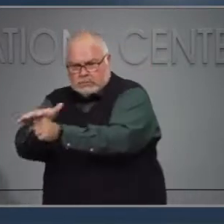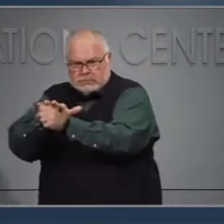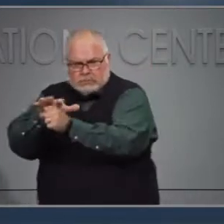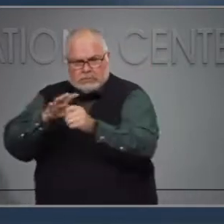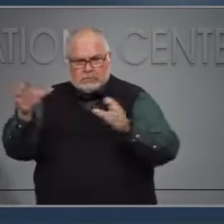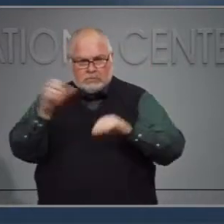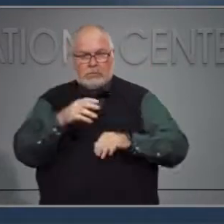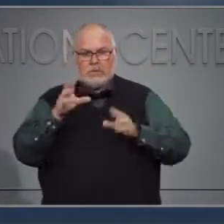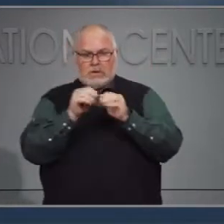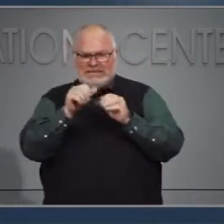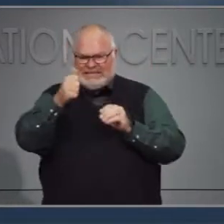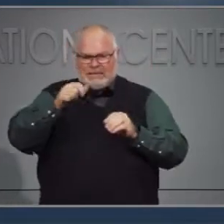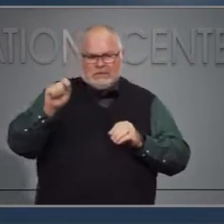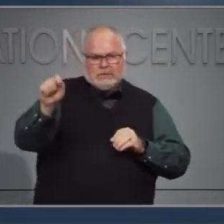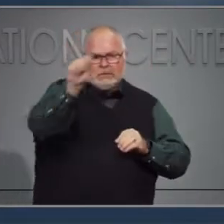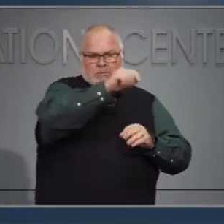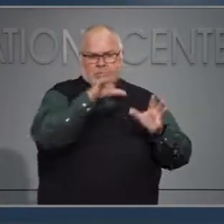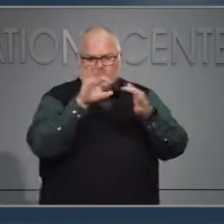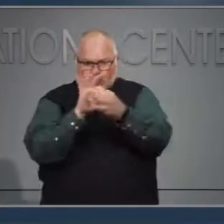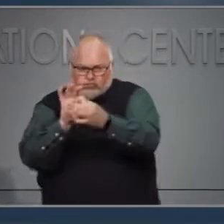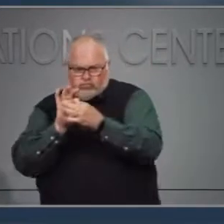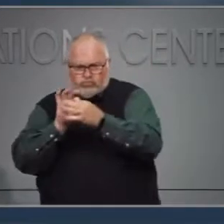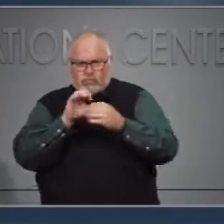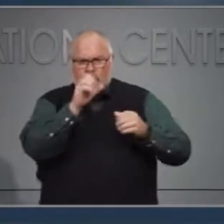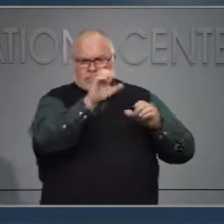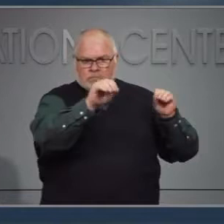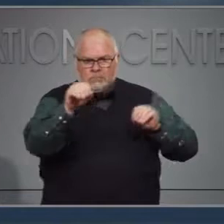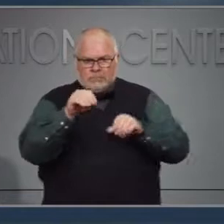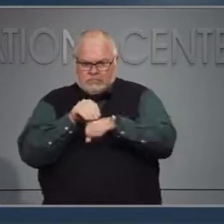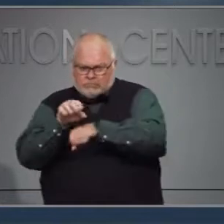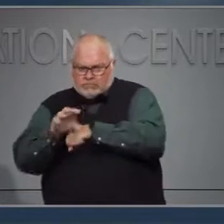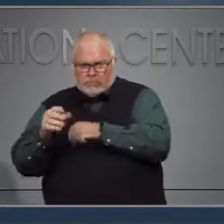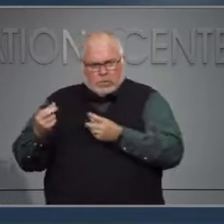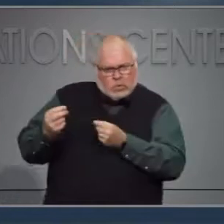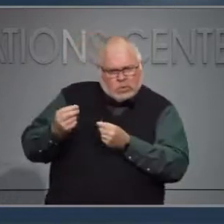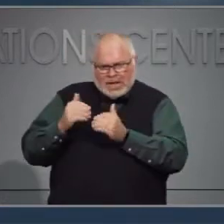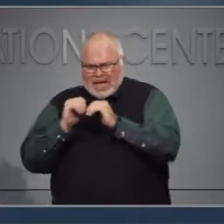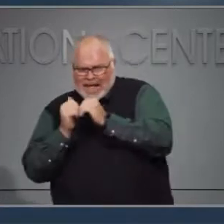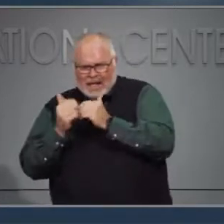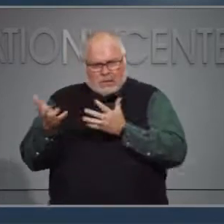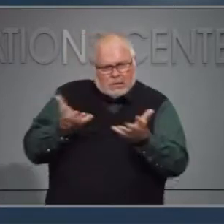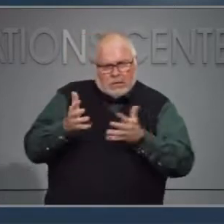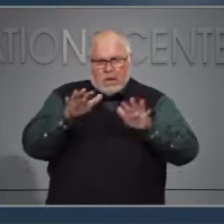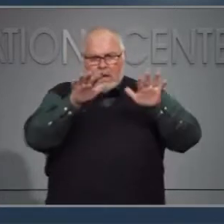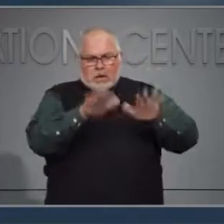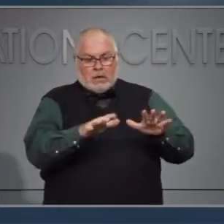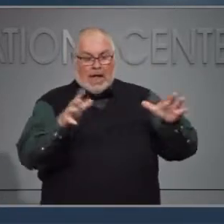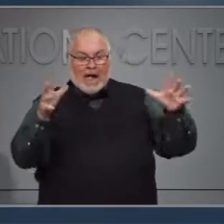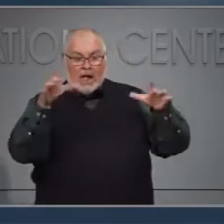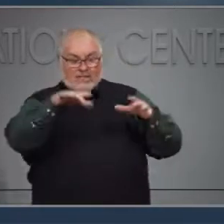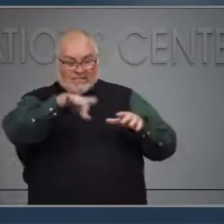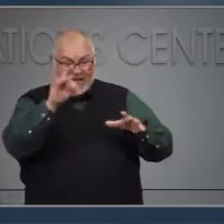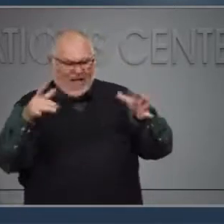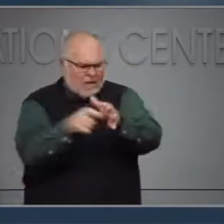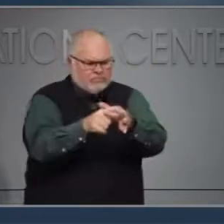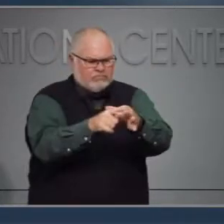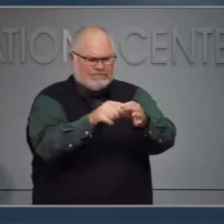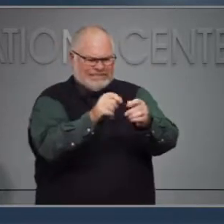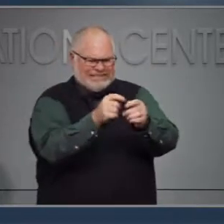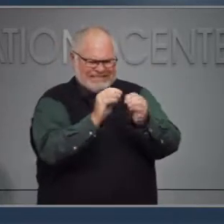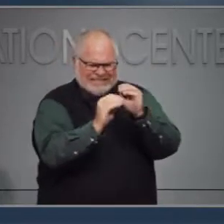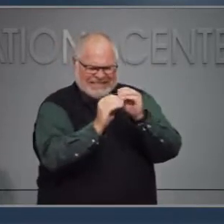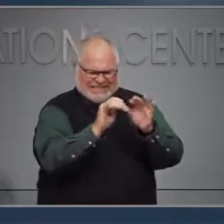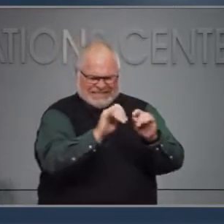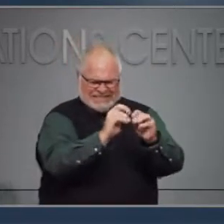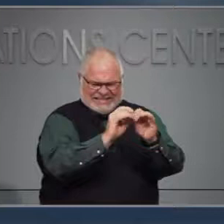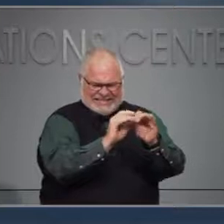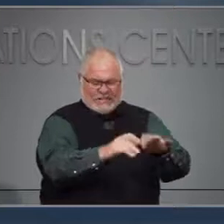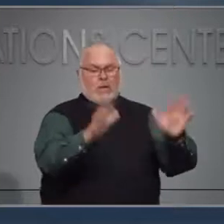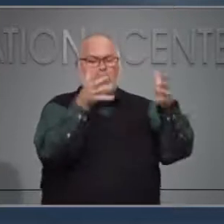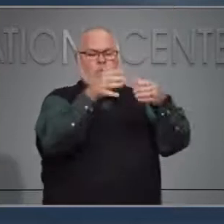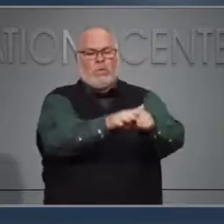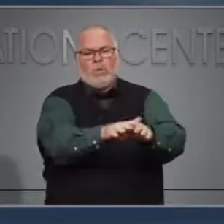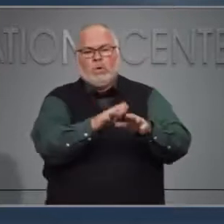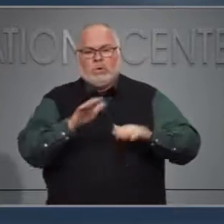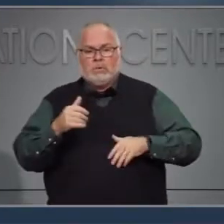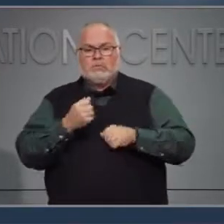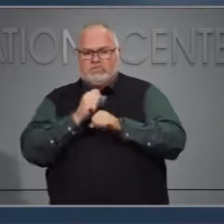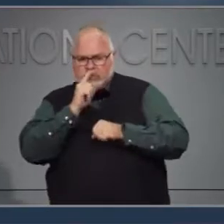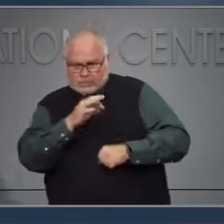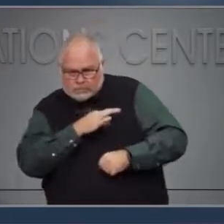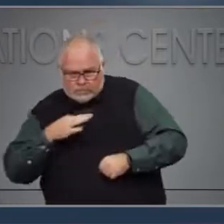IN COORDINATION WITH THE LOCAL HEALTH DEPARTMENT AT THE FACILITY, WE ARE PROVIDING DIRECT TECHNICAL ASSISTANCE T CONTAIN AND CONTROL THE OUTBREAK AND PROTECT OTHER RESIDENTS AND